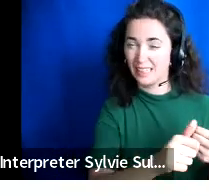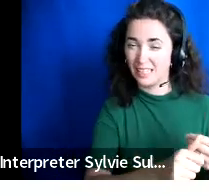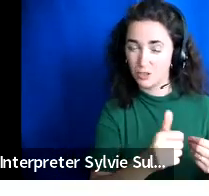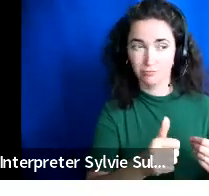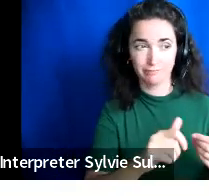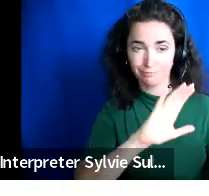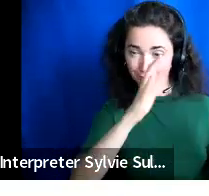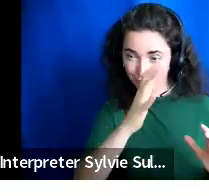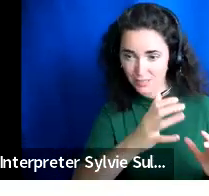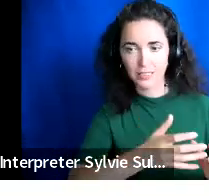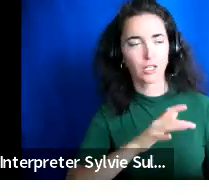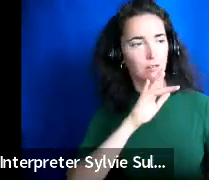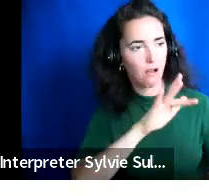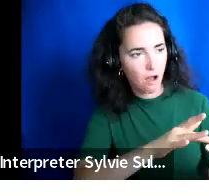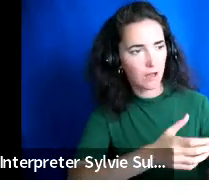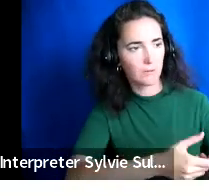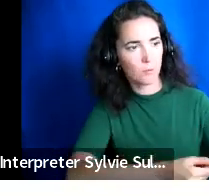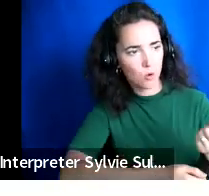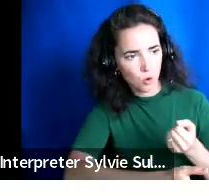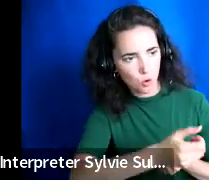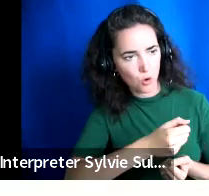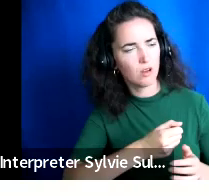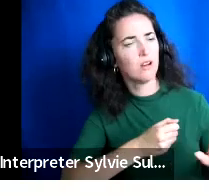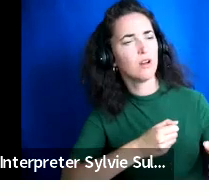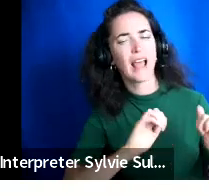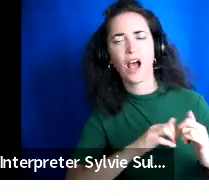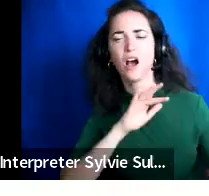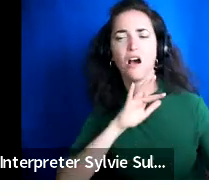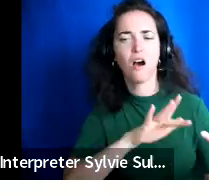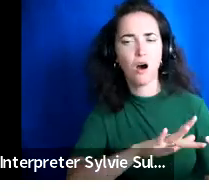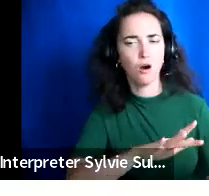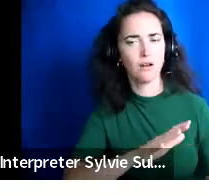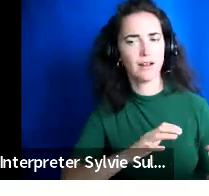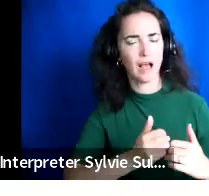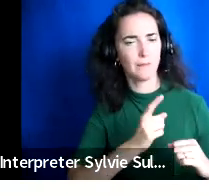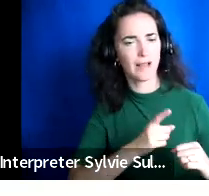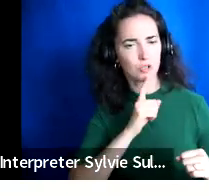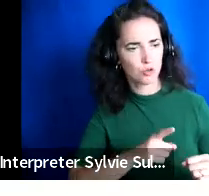the the conversation of how do we reach them? How do we ensure they are using the resource?